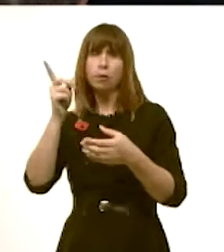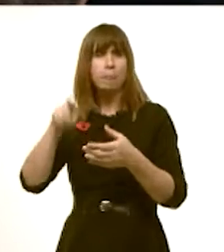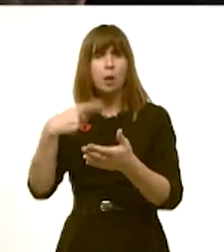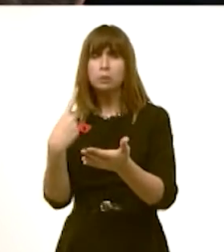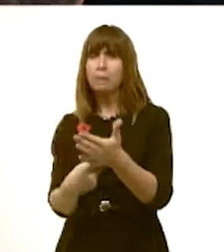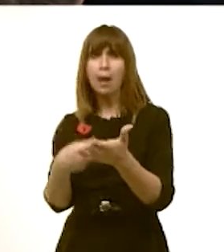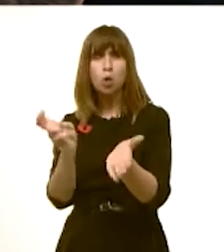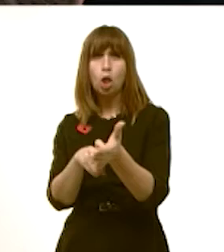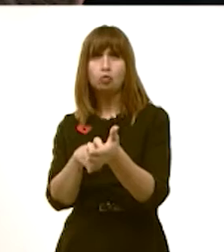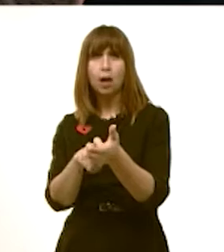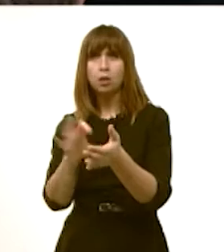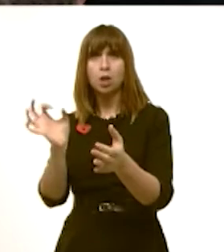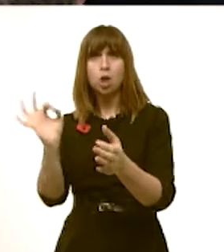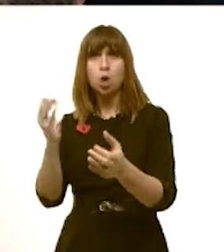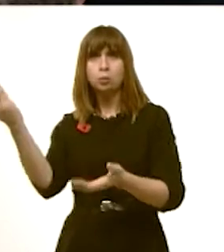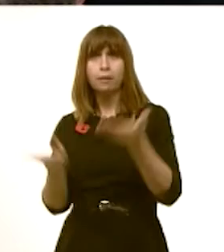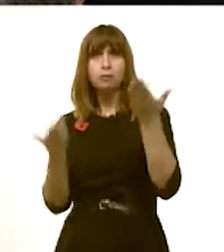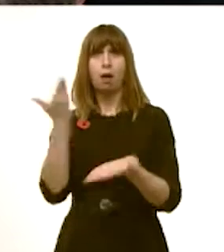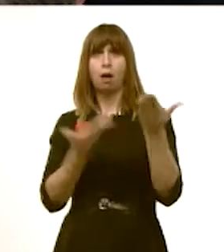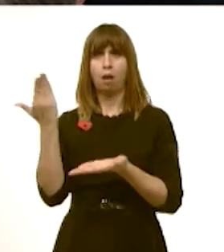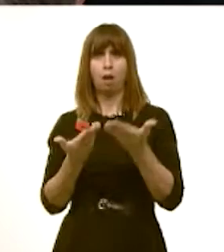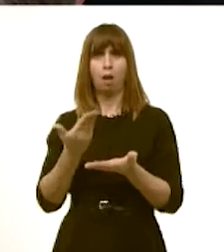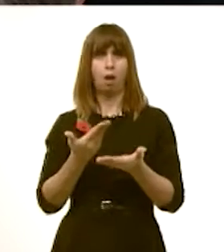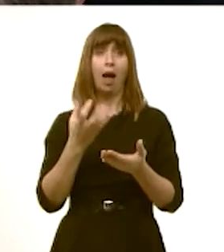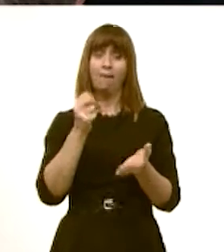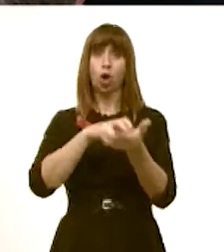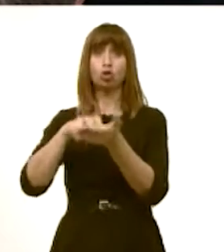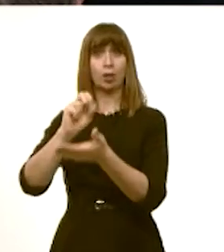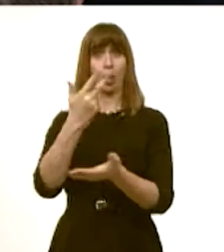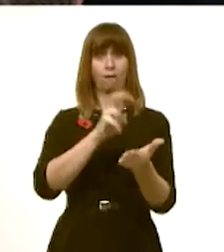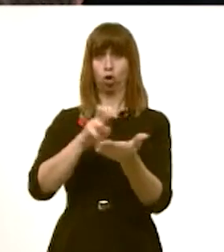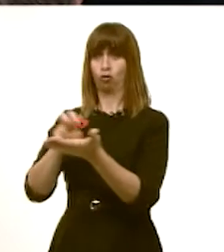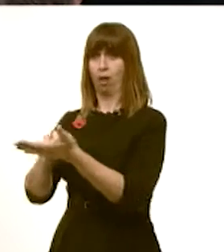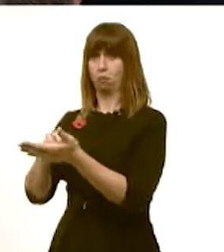a competitive tendering process. Eleven of the 12 contracts have been laid without competition.